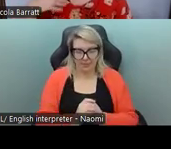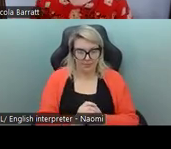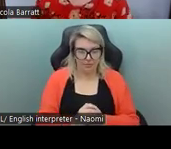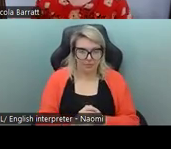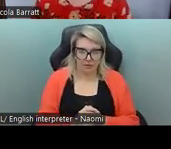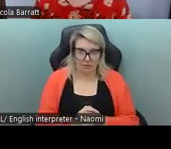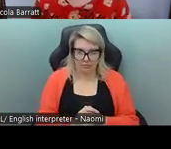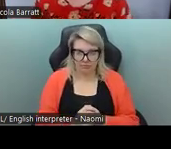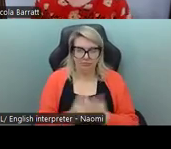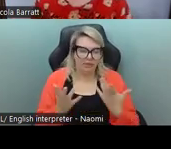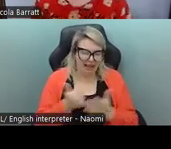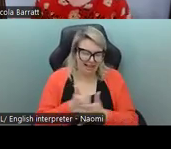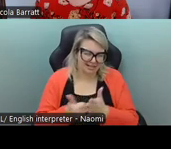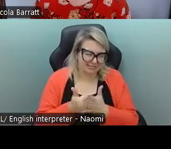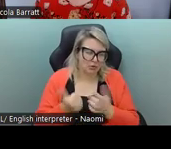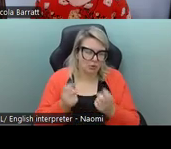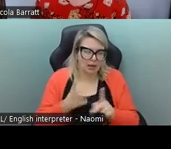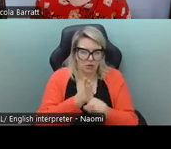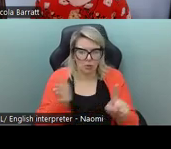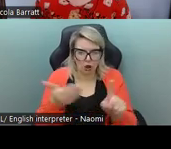It's a common workaround that a lot of marketers do.